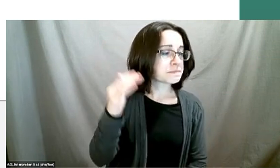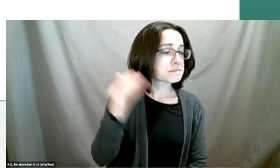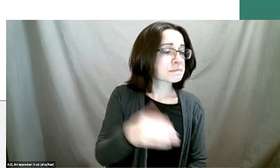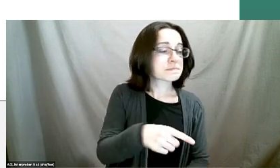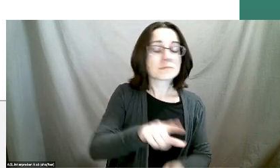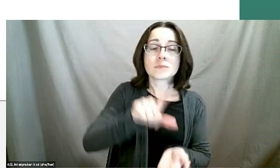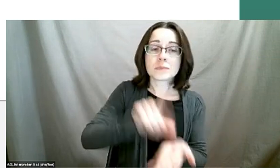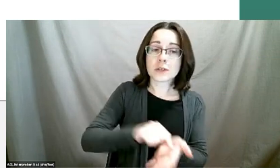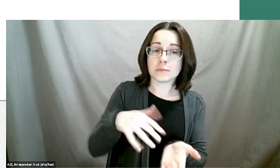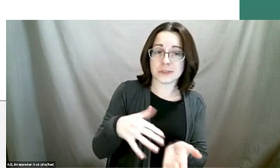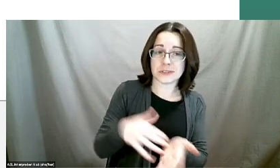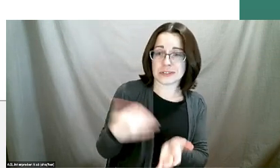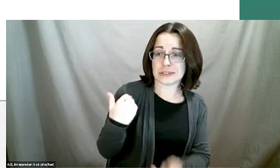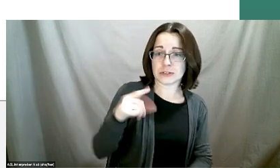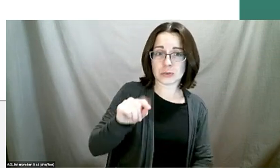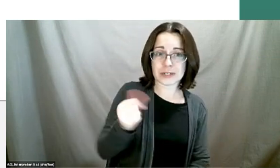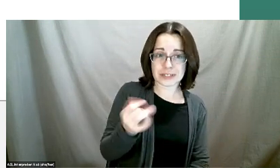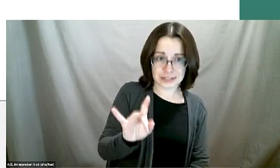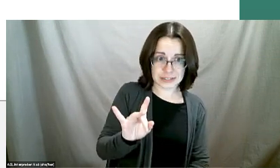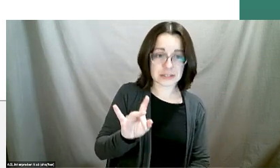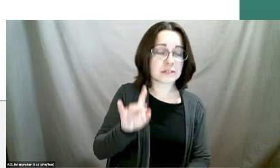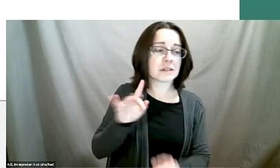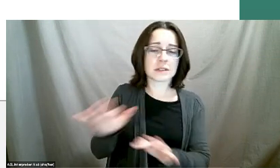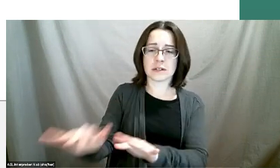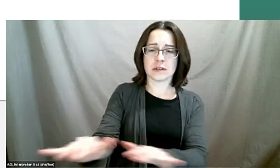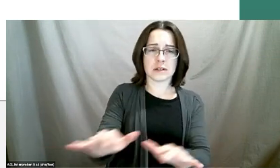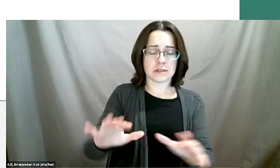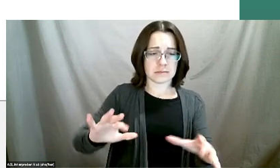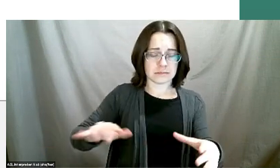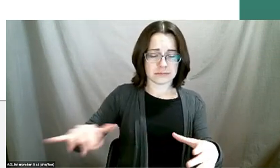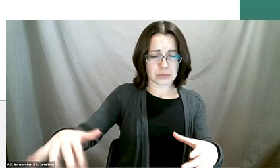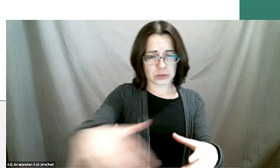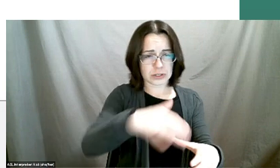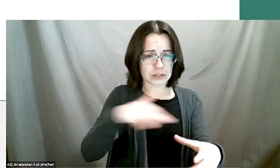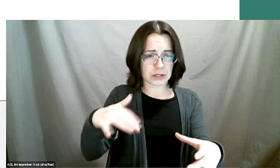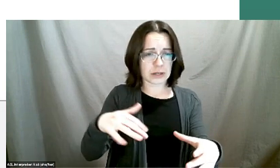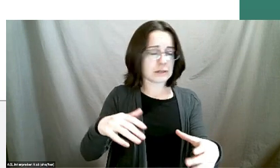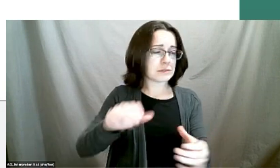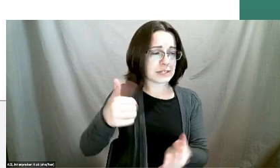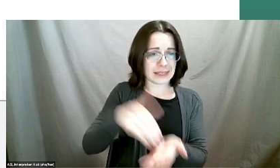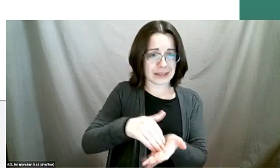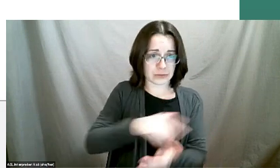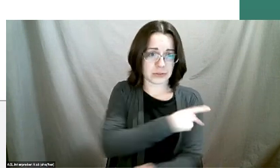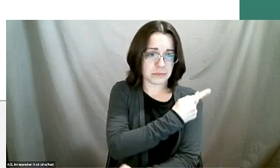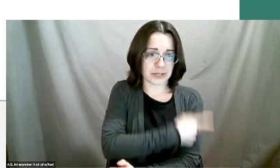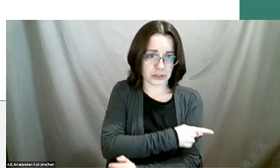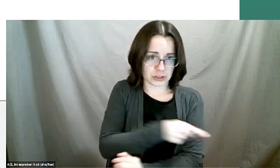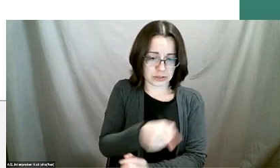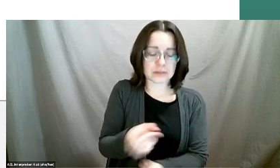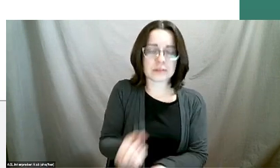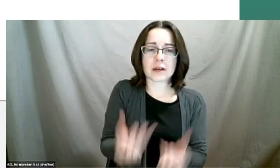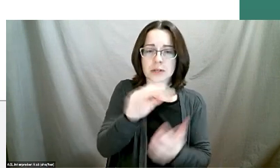10,000 patients and their sterilization rates. And it was found that female sterilization rates